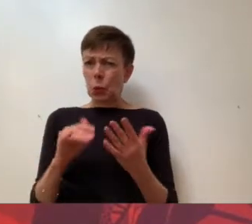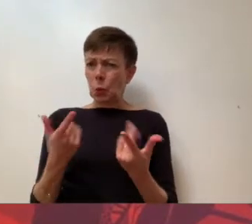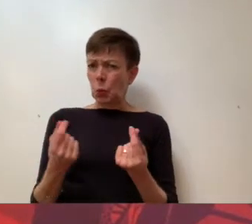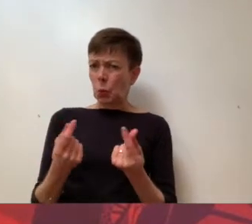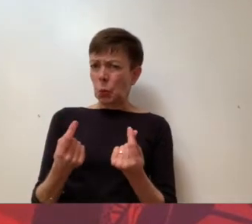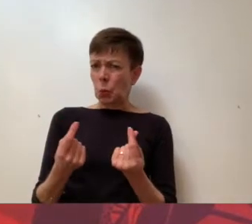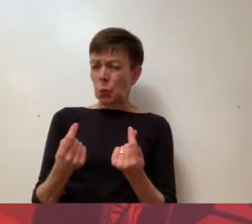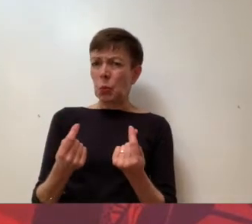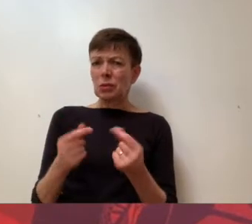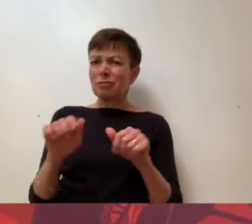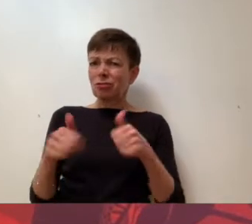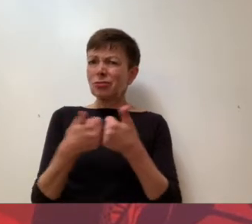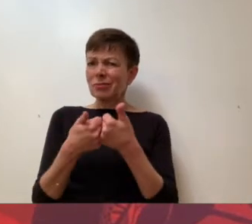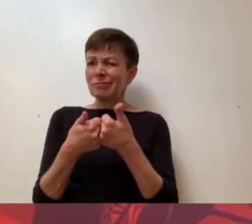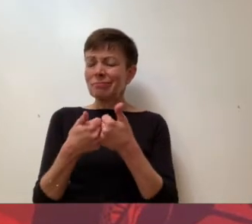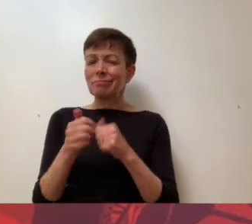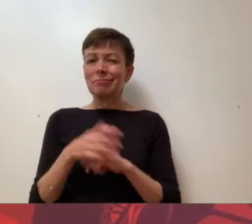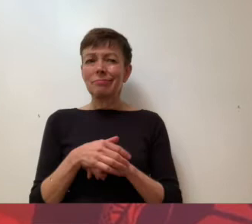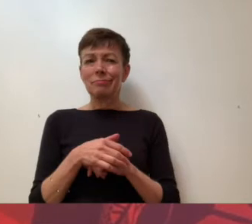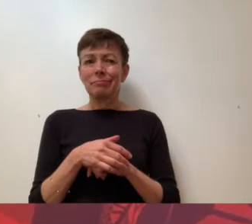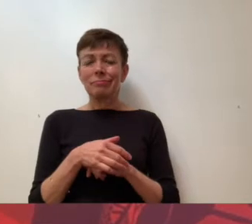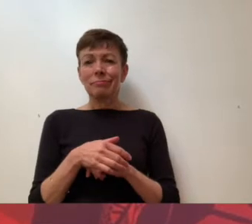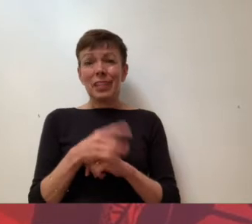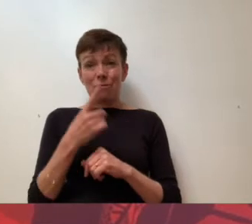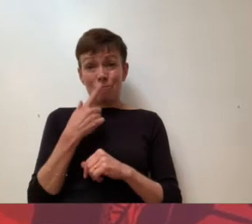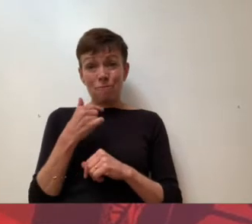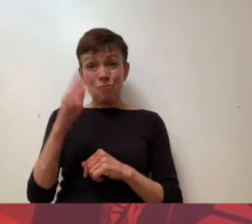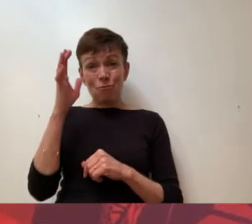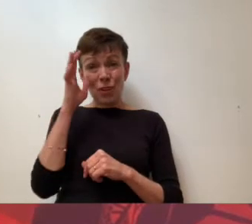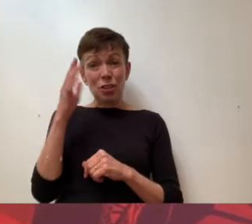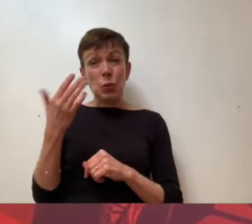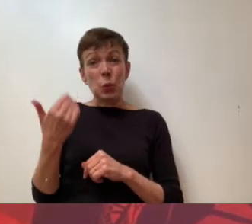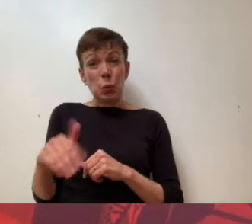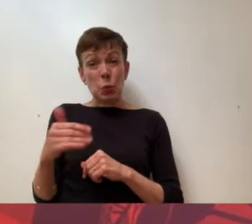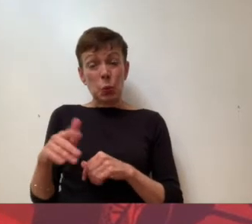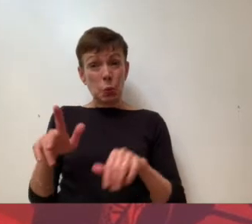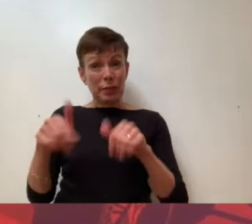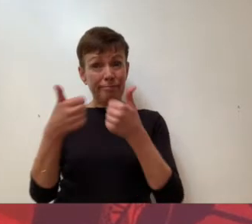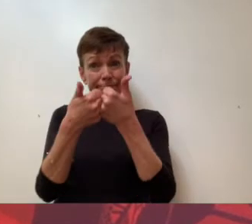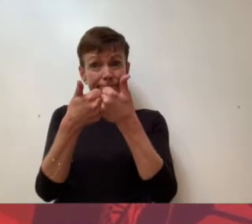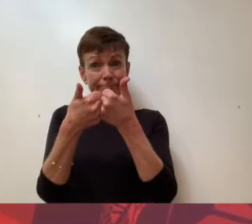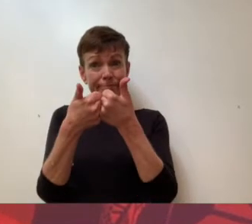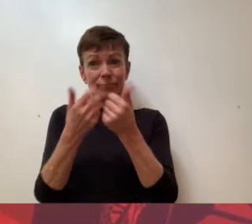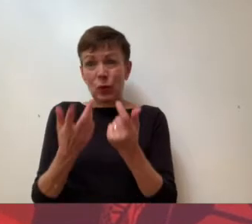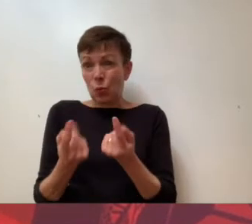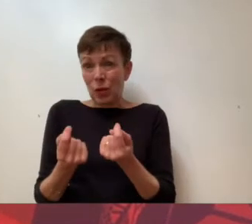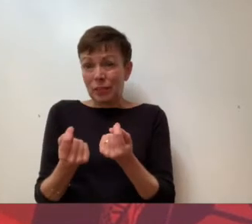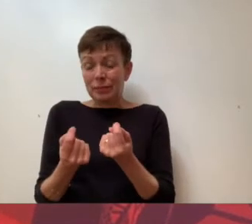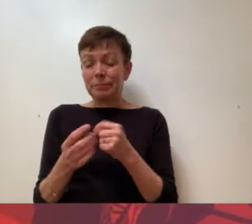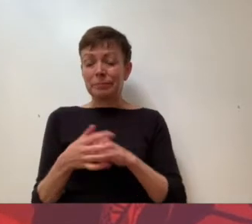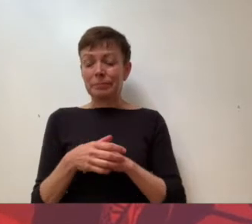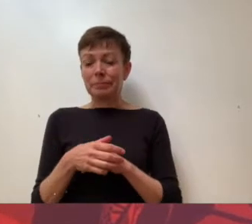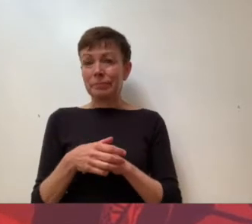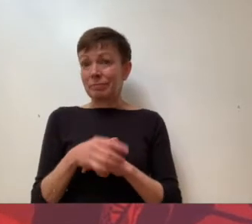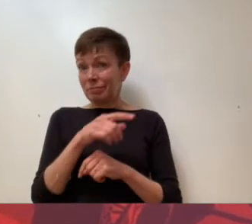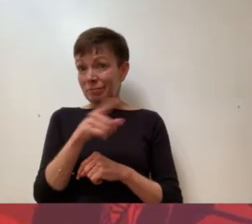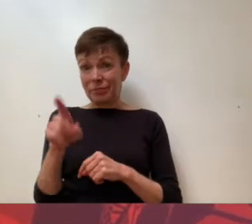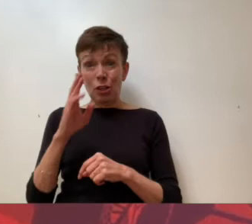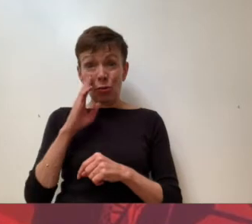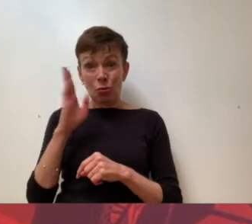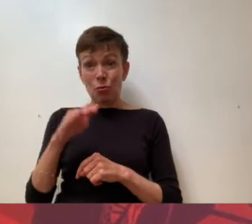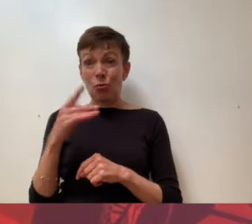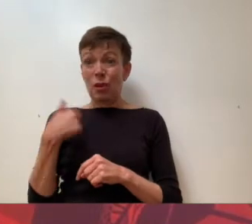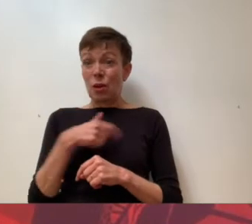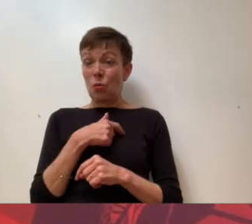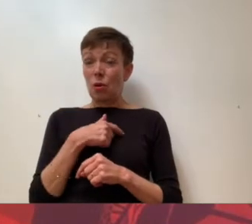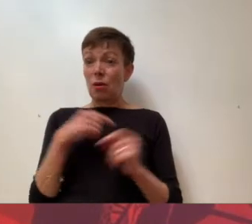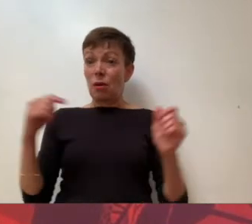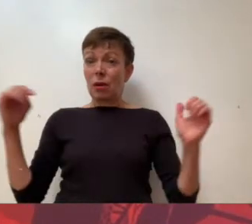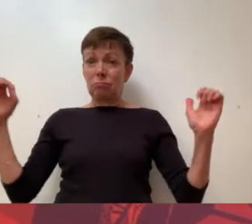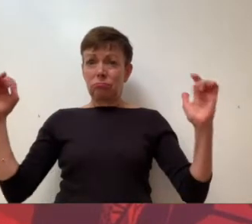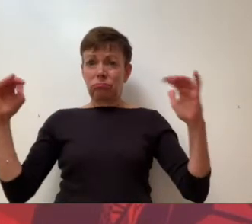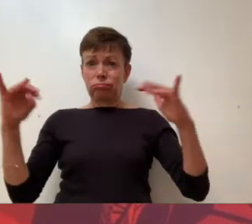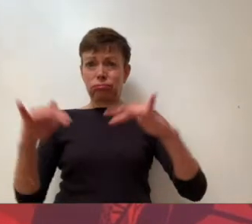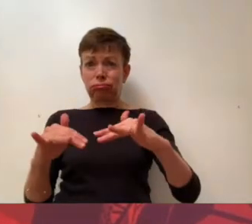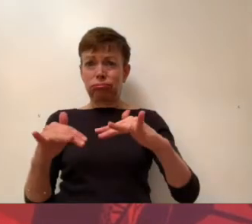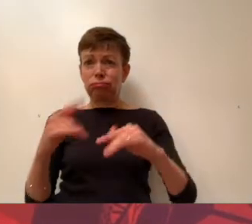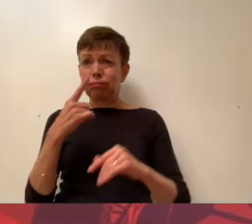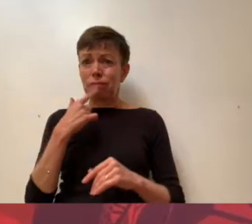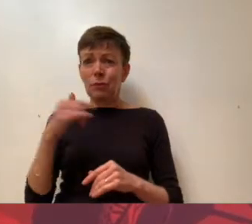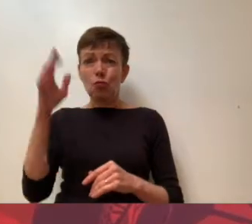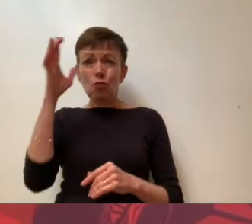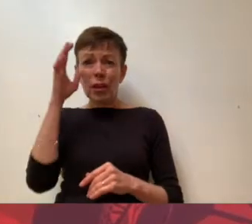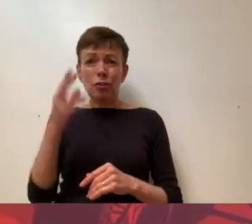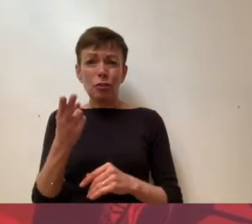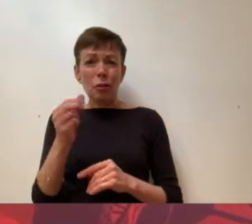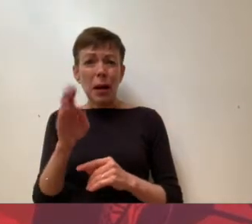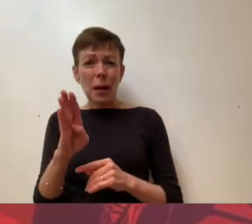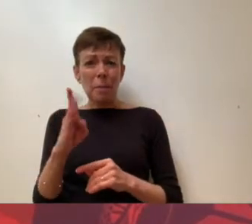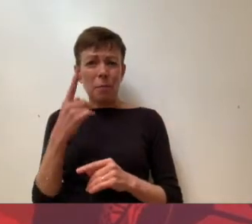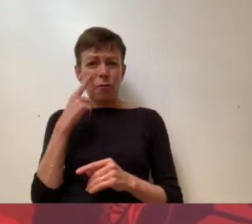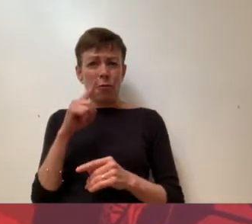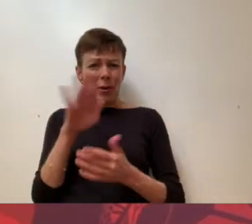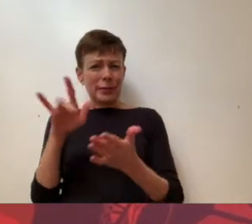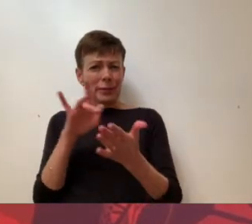While we are not opening playgrounds at this time based on recommendations of the Chief